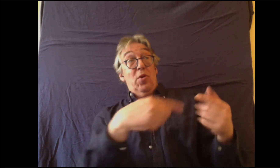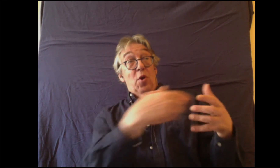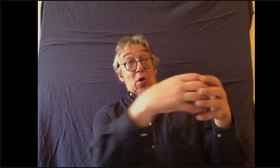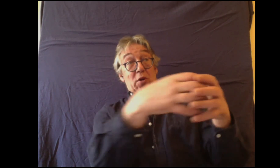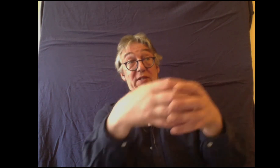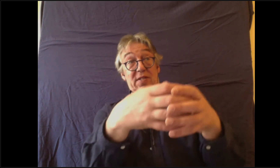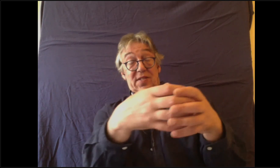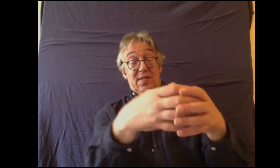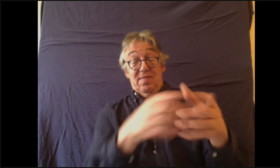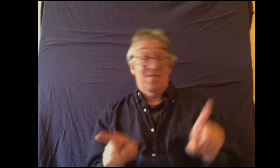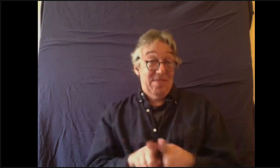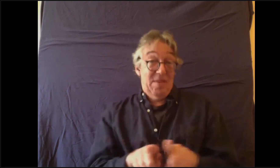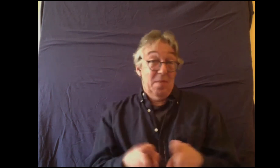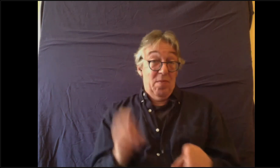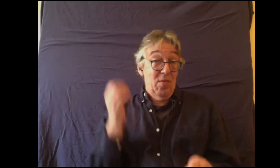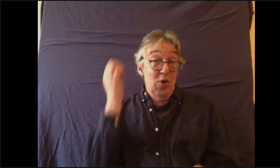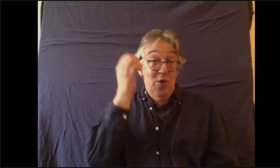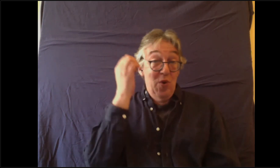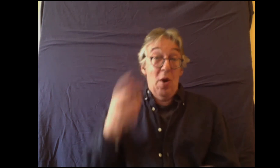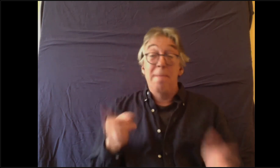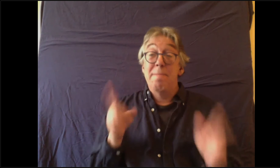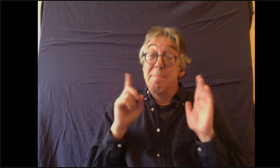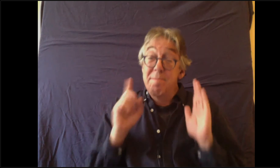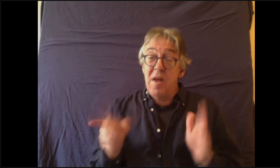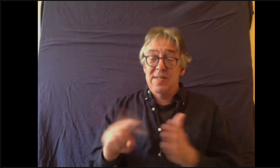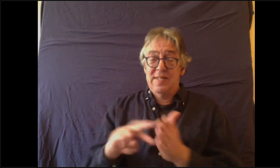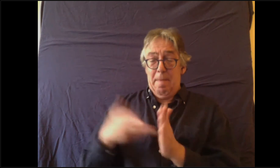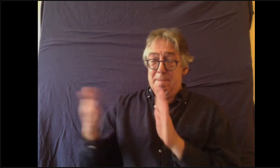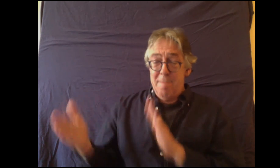You have to have efforts and plans for one year,